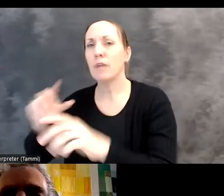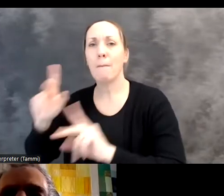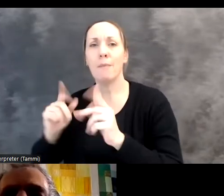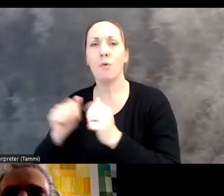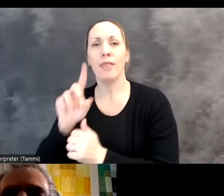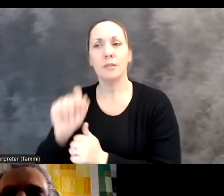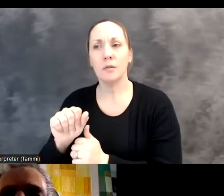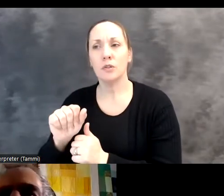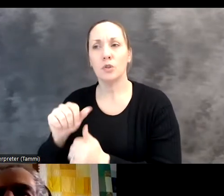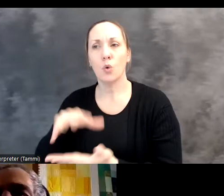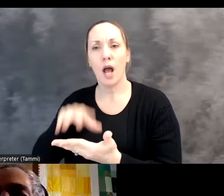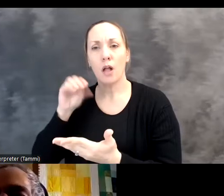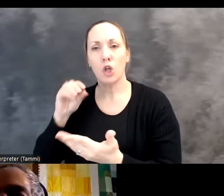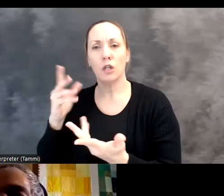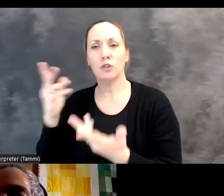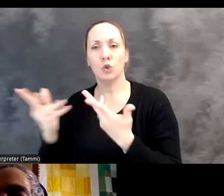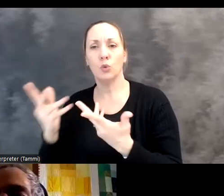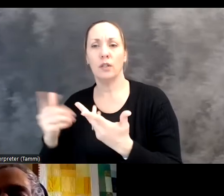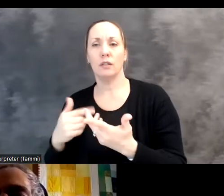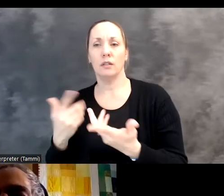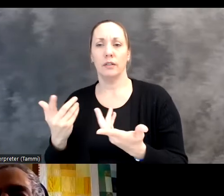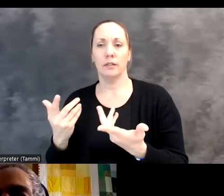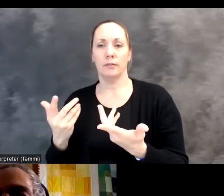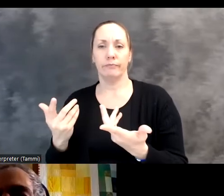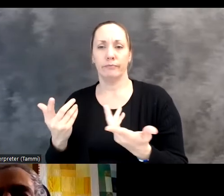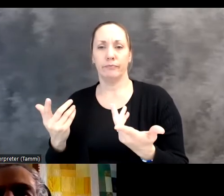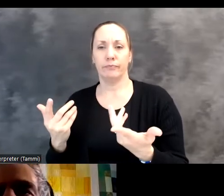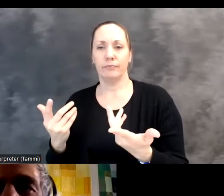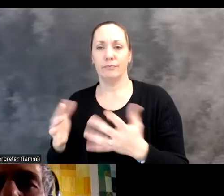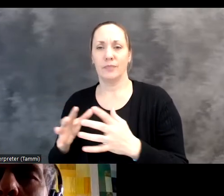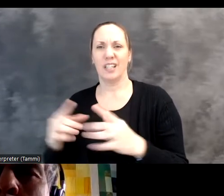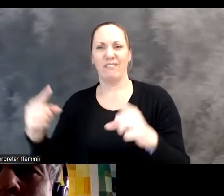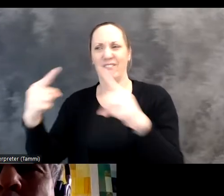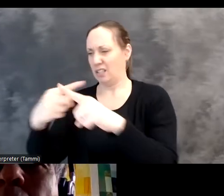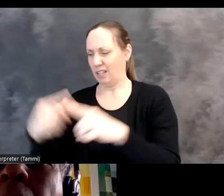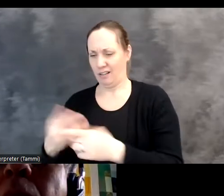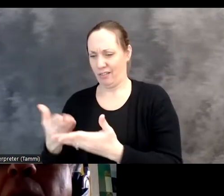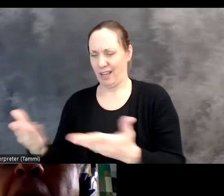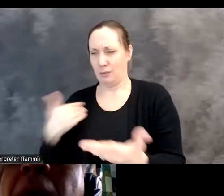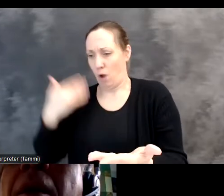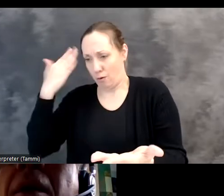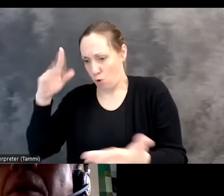ility, you have lots of different requirements, you have different groups of people, different disabilities with loads of